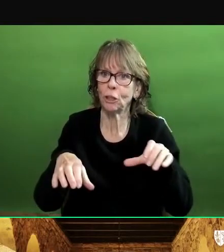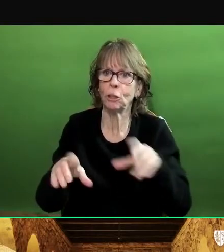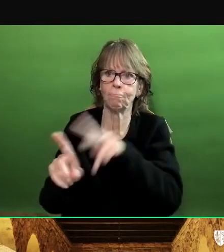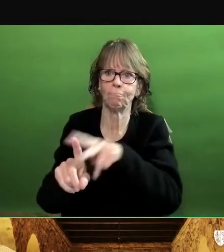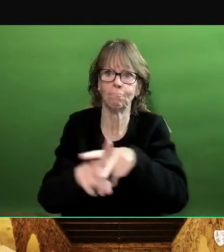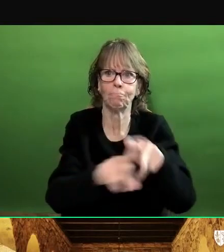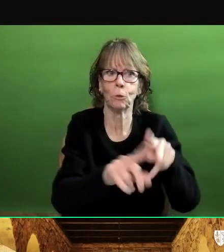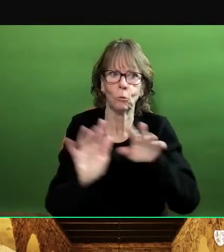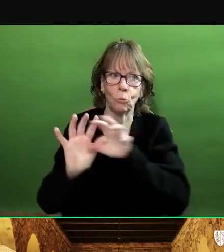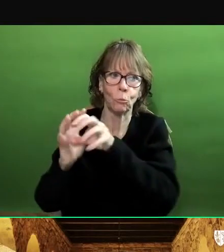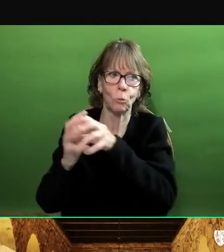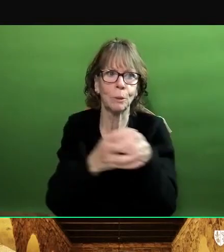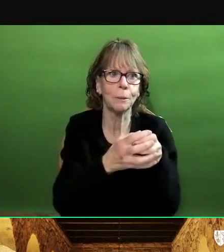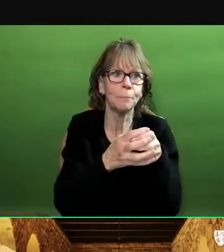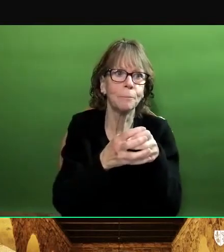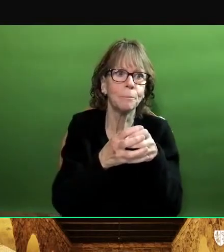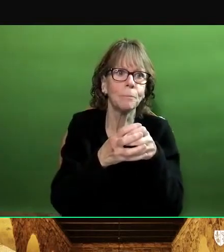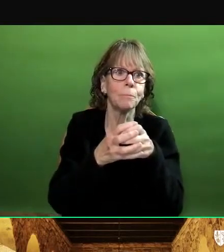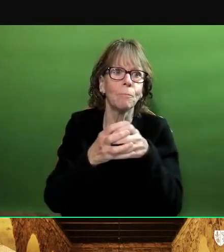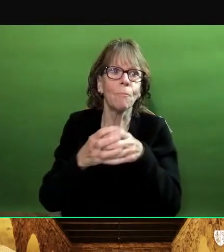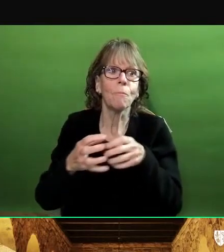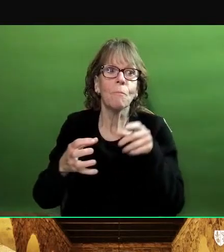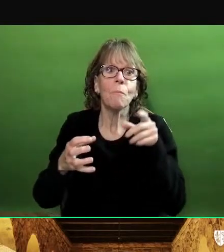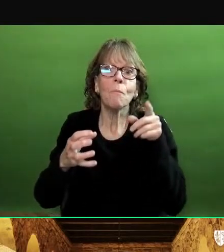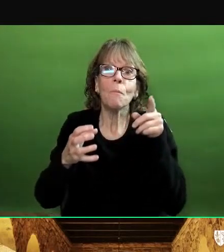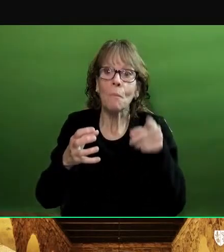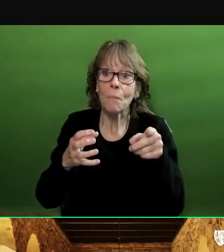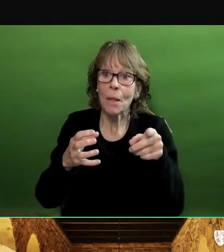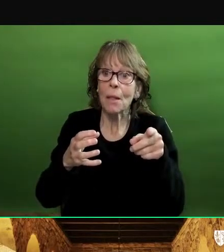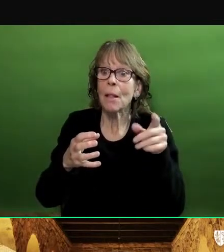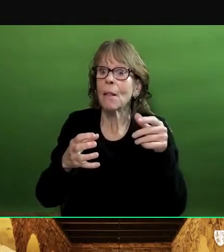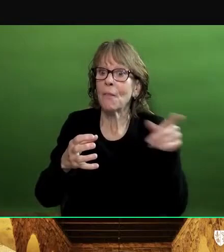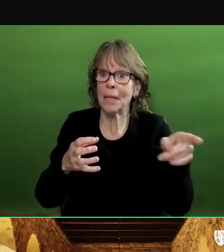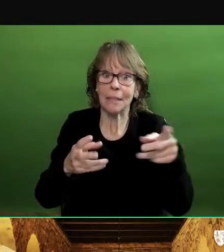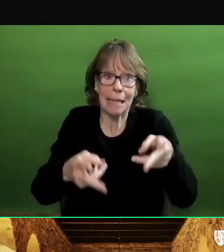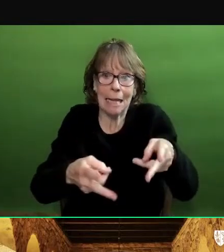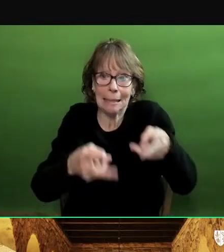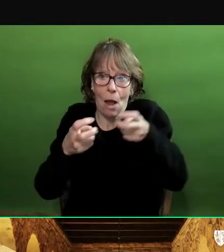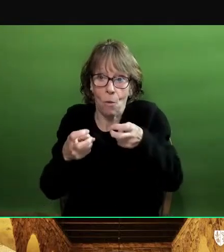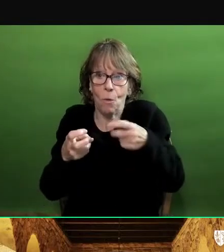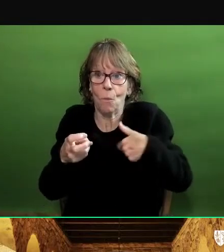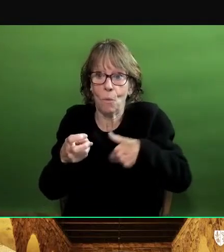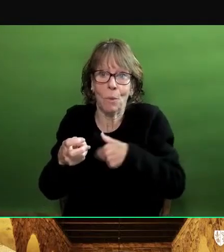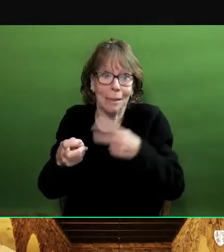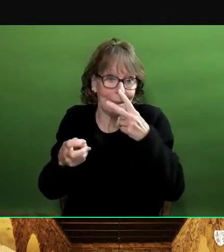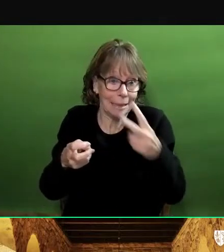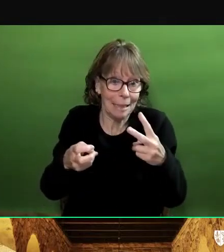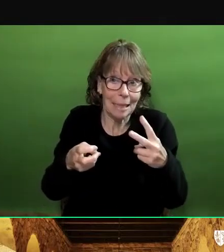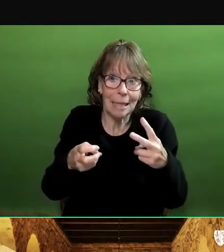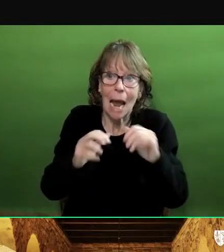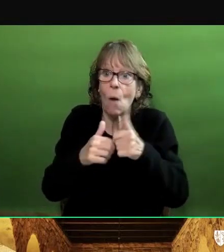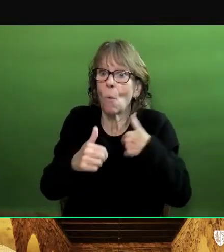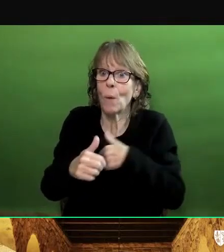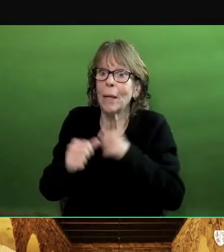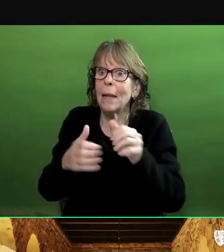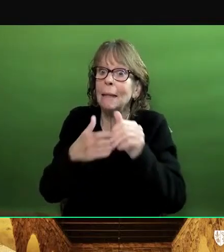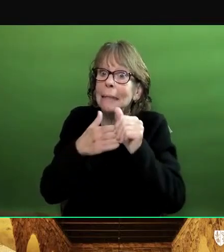from that. This slide extracts what we showed the opportunities to lead for anybody who does this